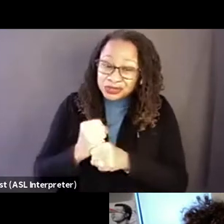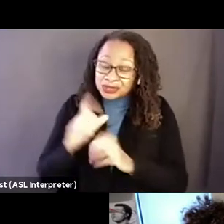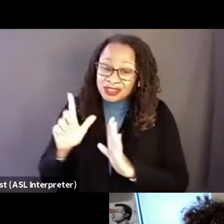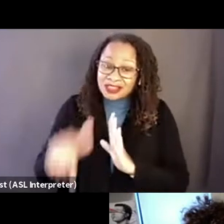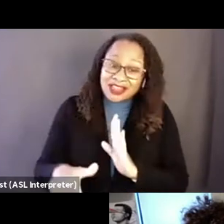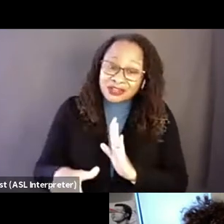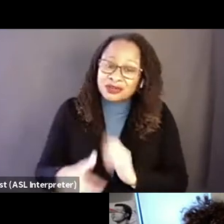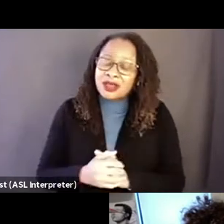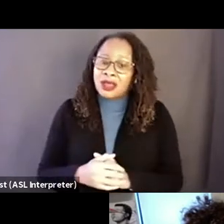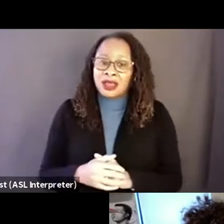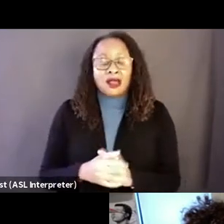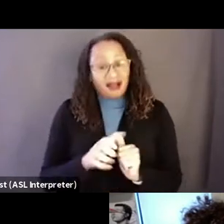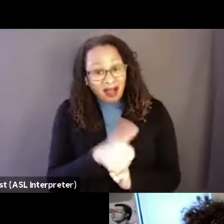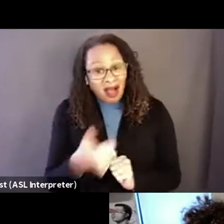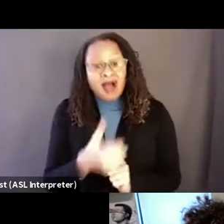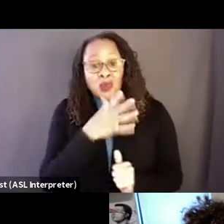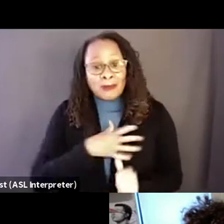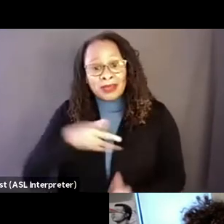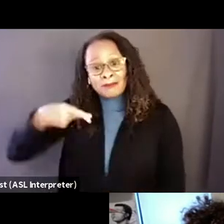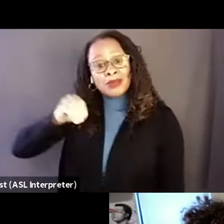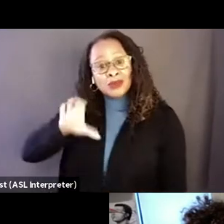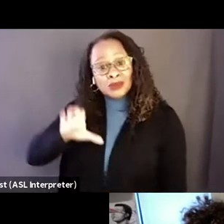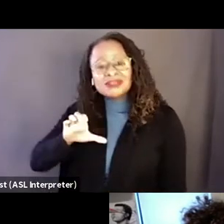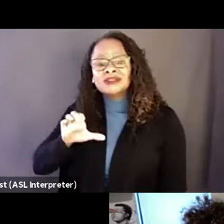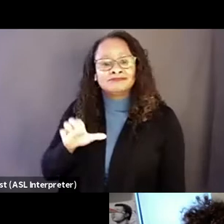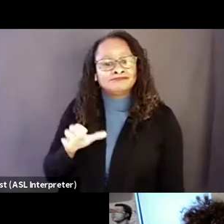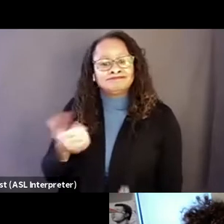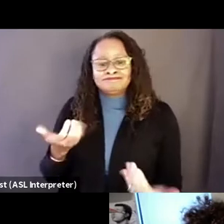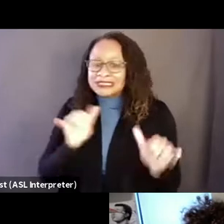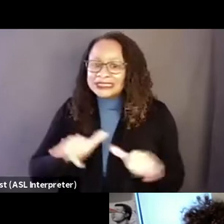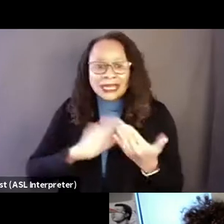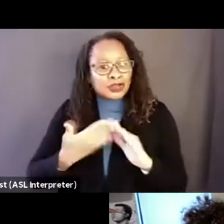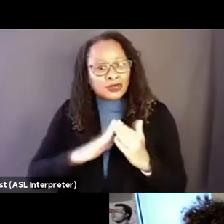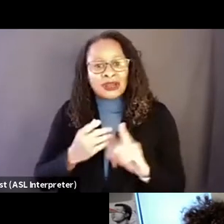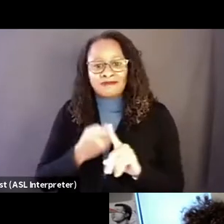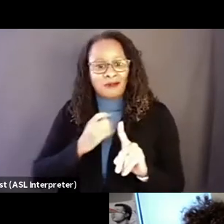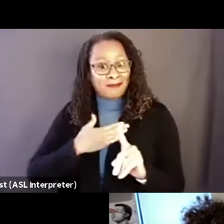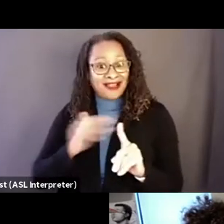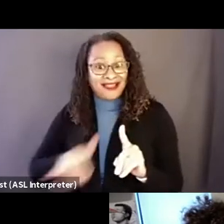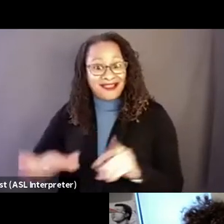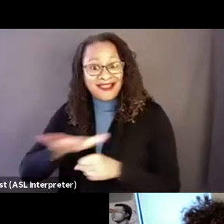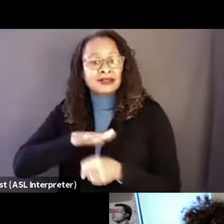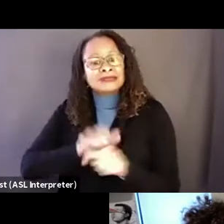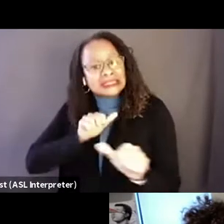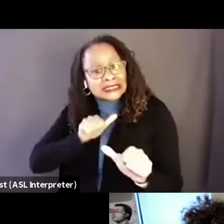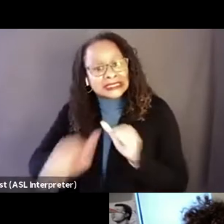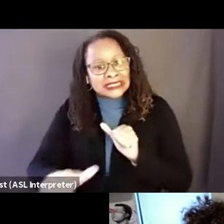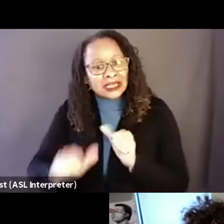other women of color, other women that are like of the same community that I'm a part of are still confronting